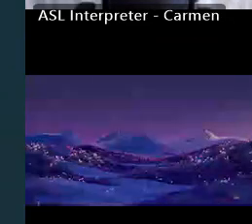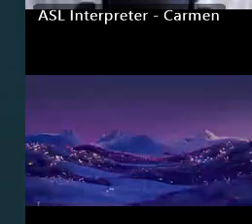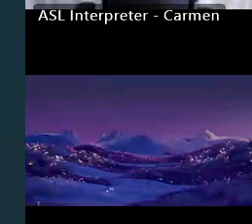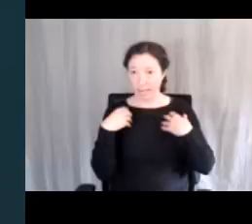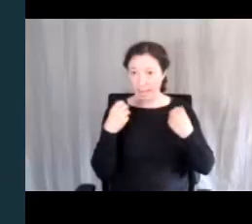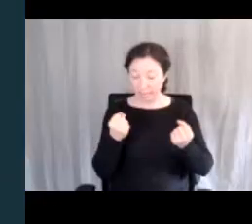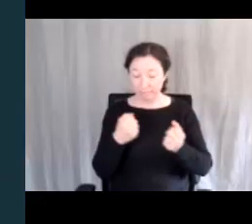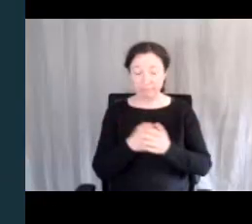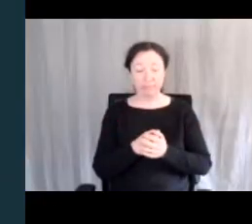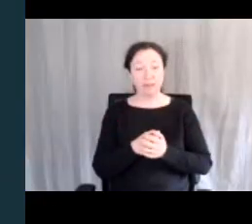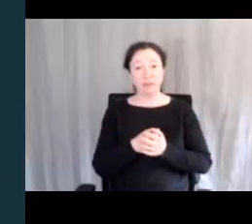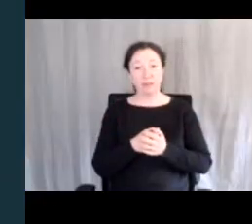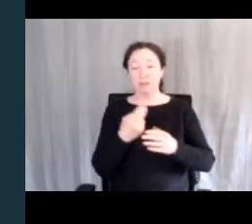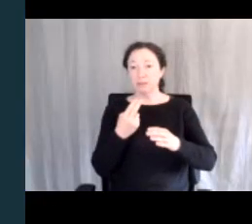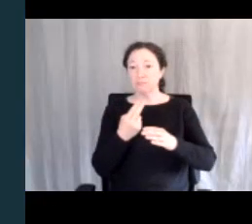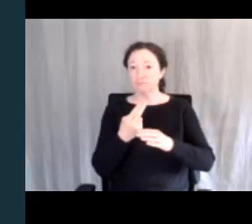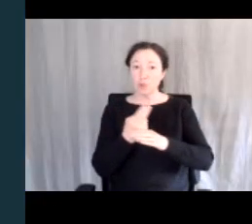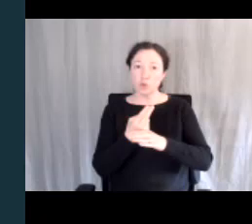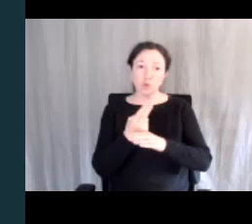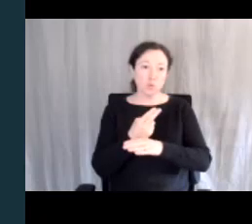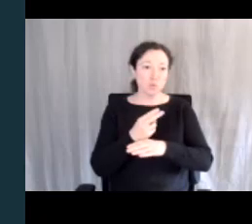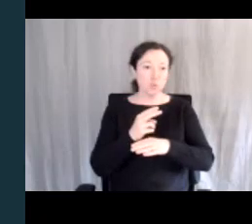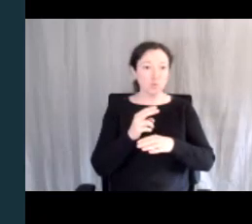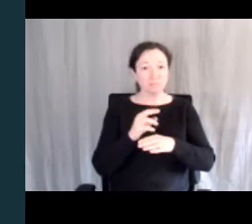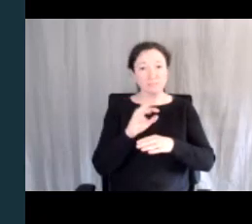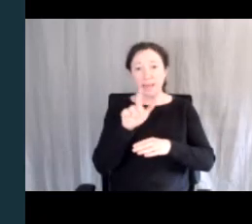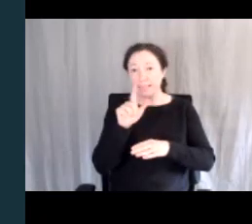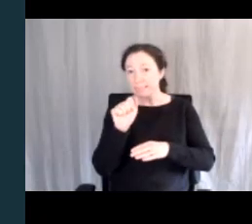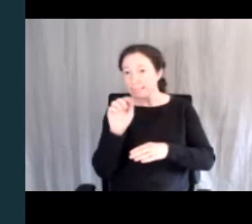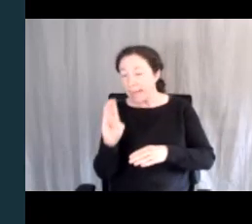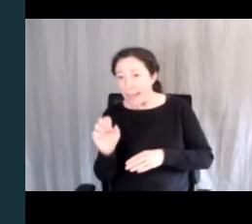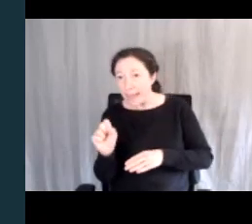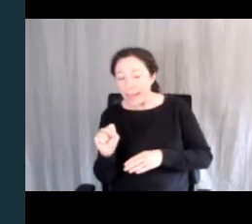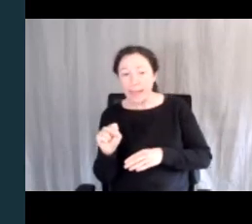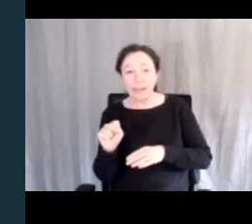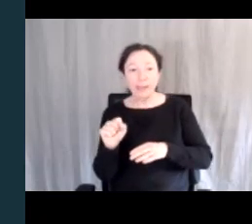We use functional labs, empathetic communication, unraveling and rewriting old stories